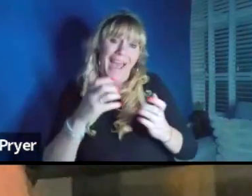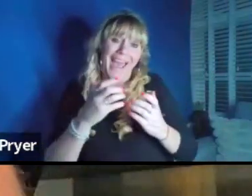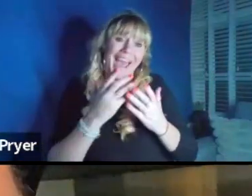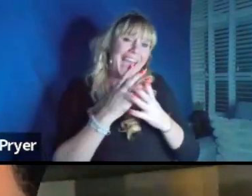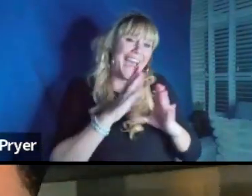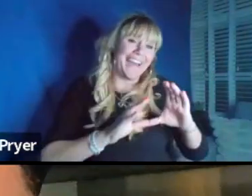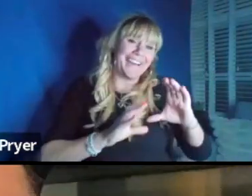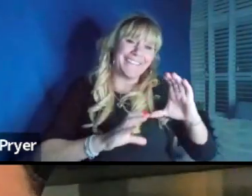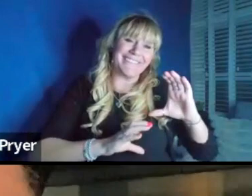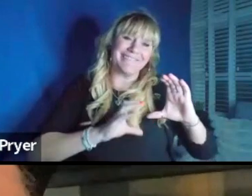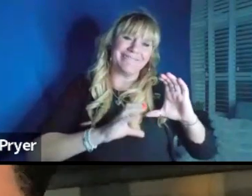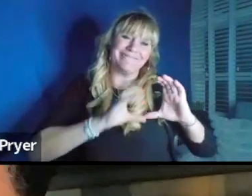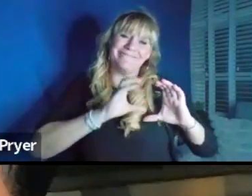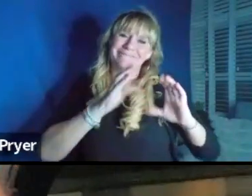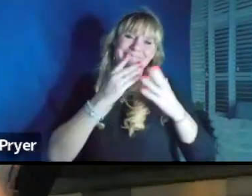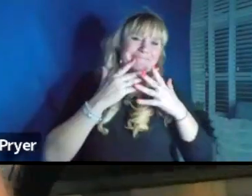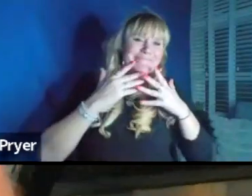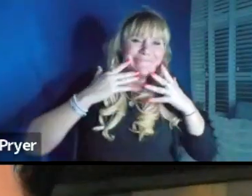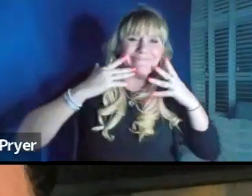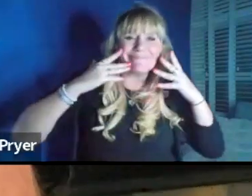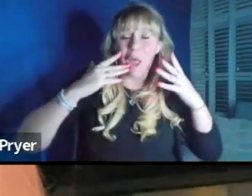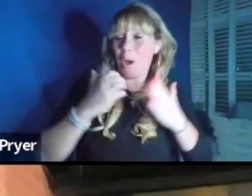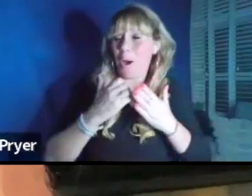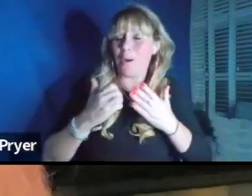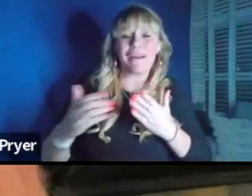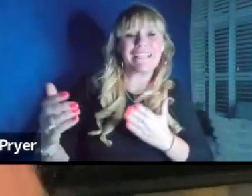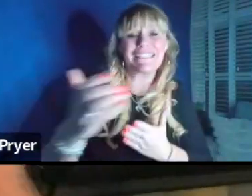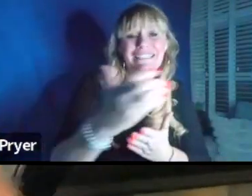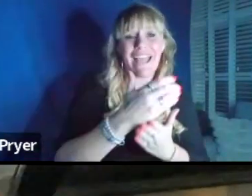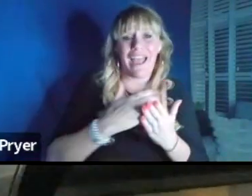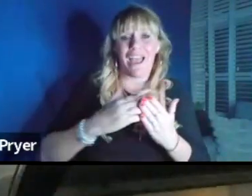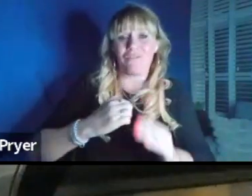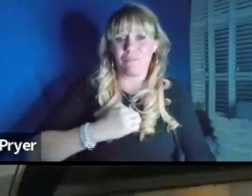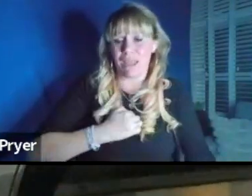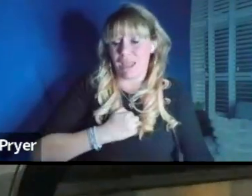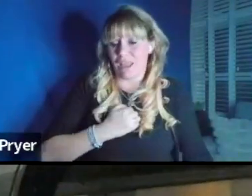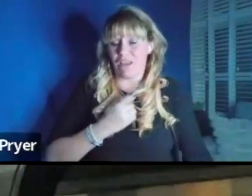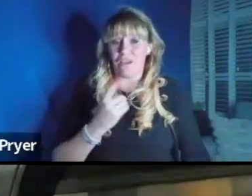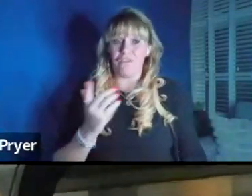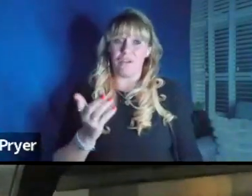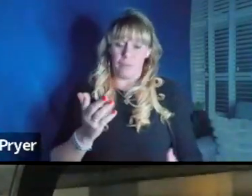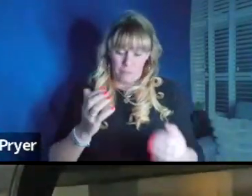But you never turn away Don't ask me why I'm crying 'Cause when I start to crumble